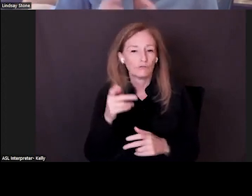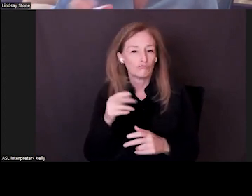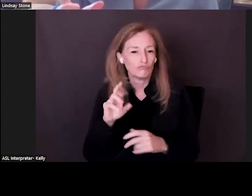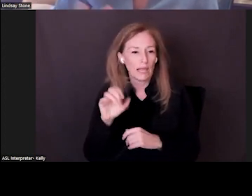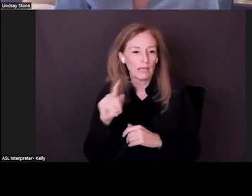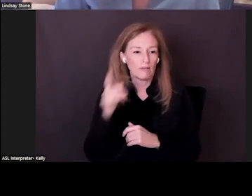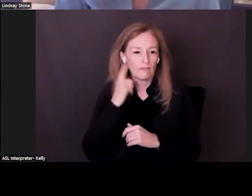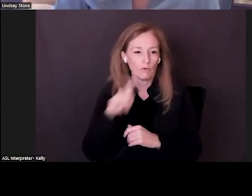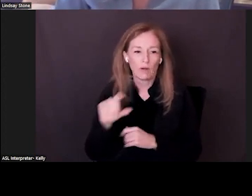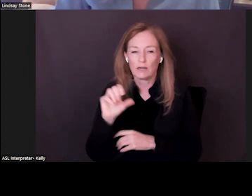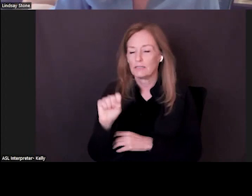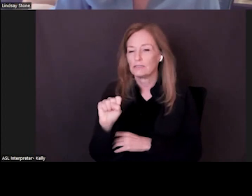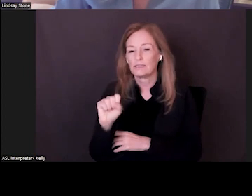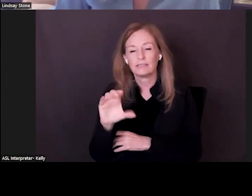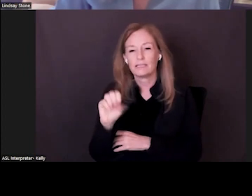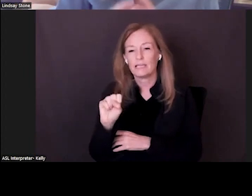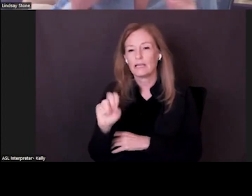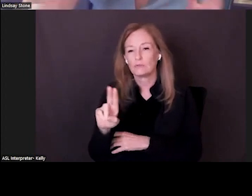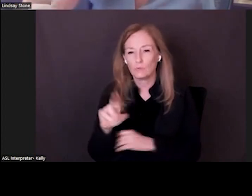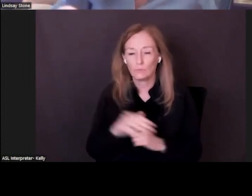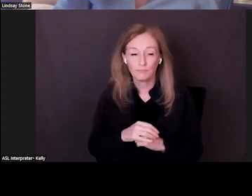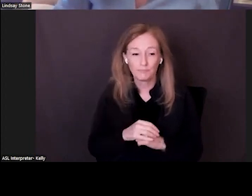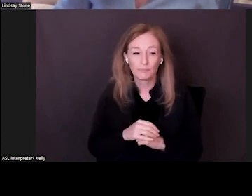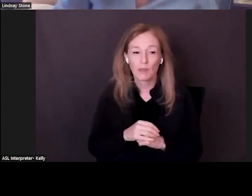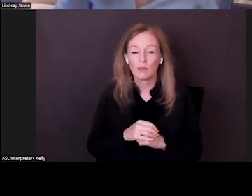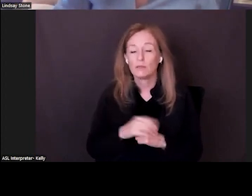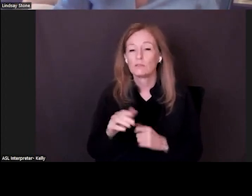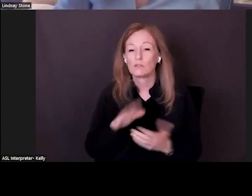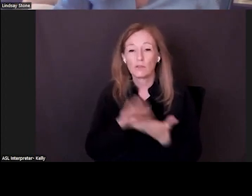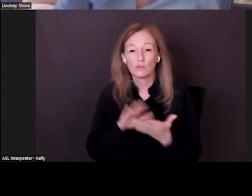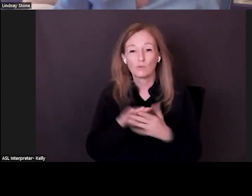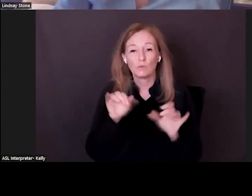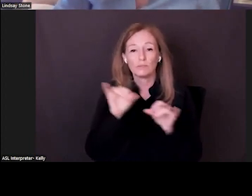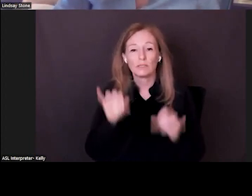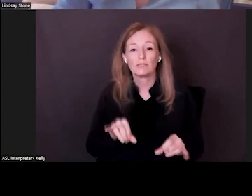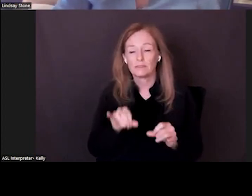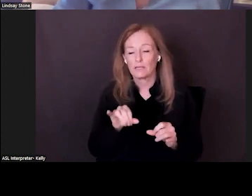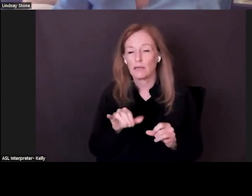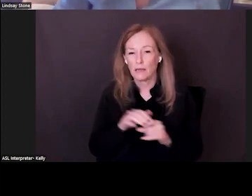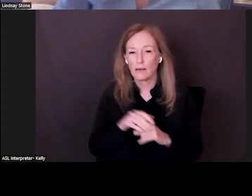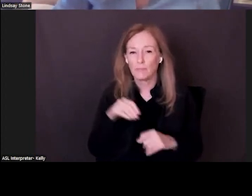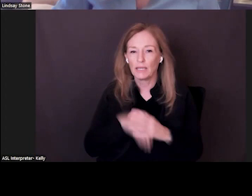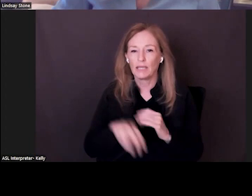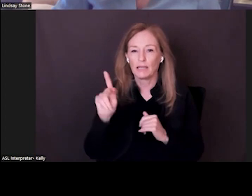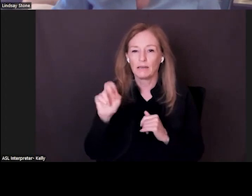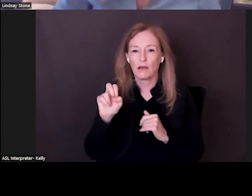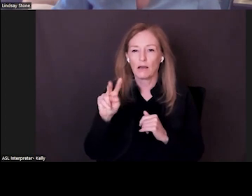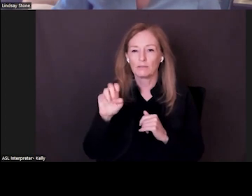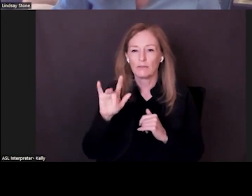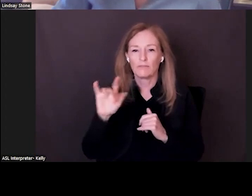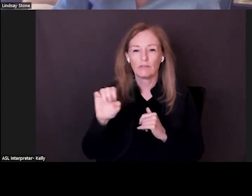IT IS NO SURPRISE THAT THE SCHOOLS ARE THE MOST REFERRED.